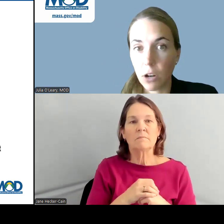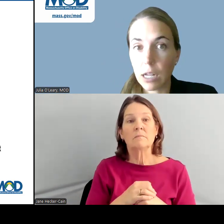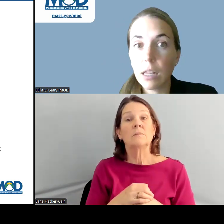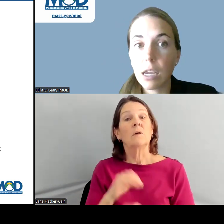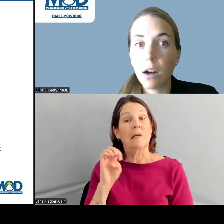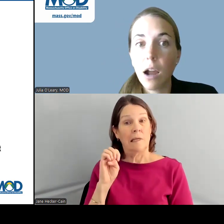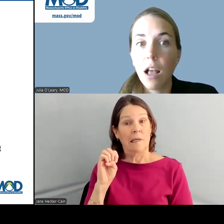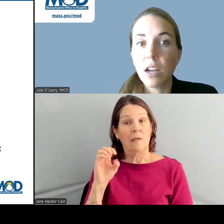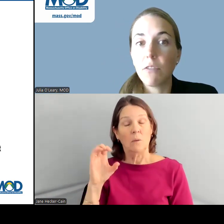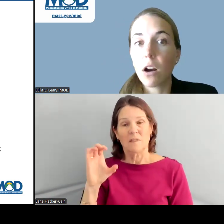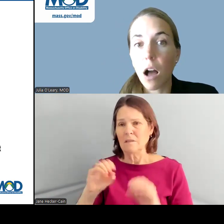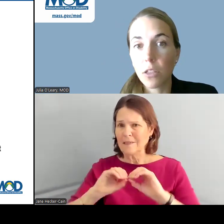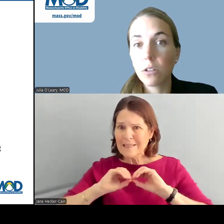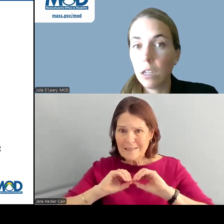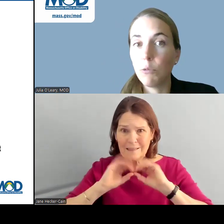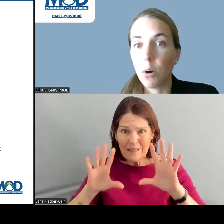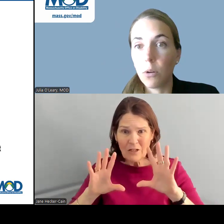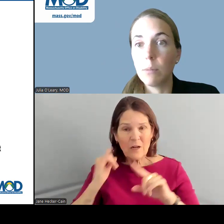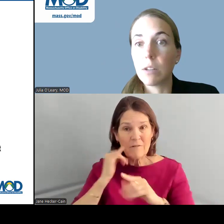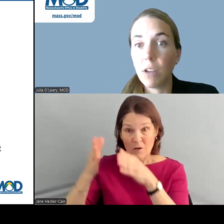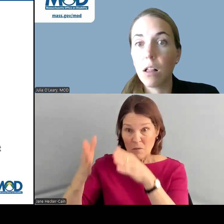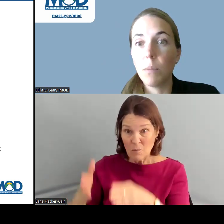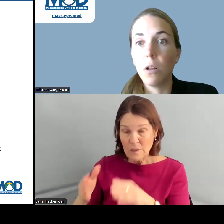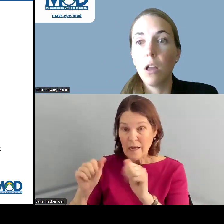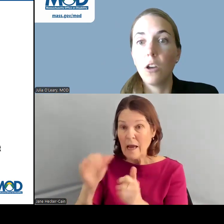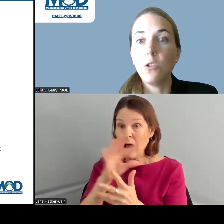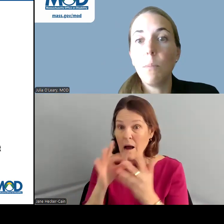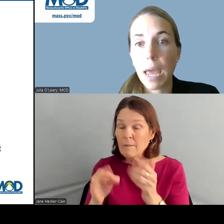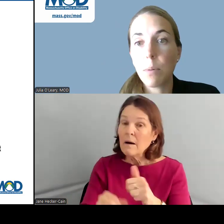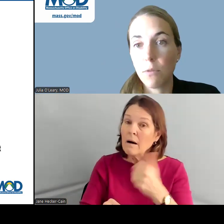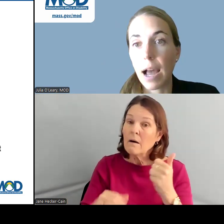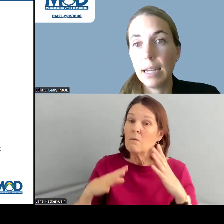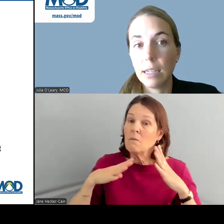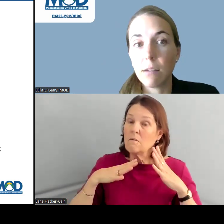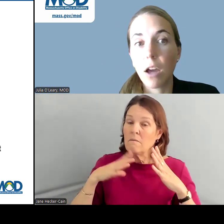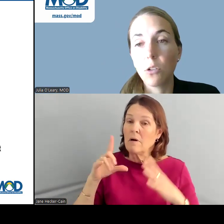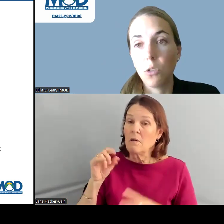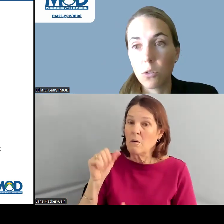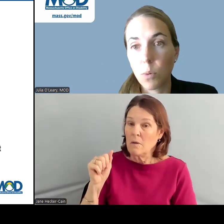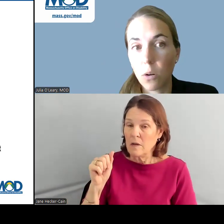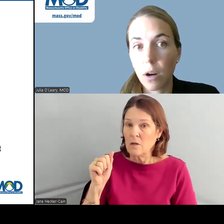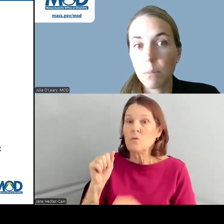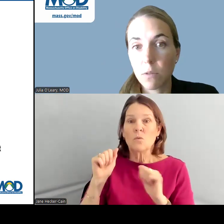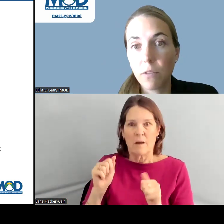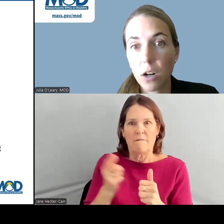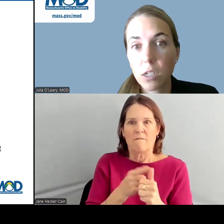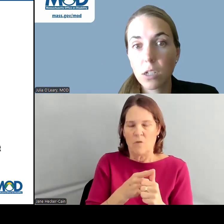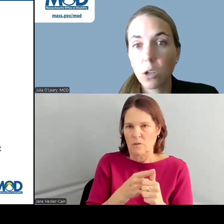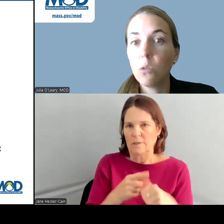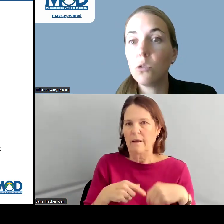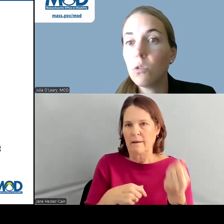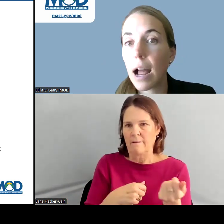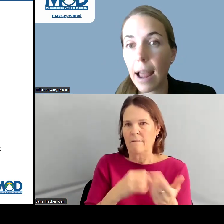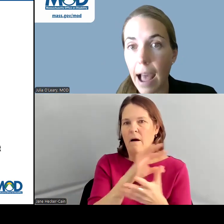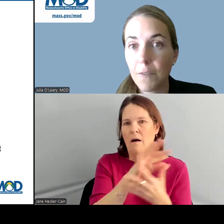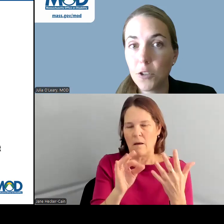And the EEOC has been very clear that if there are other leave programs available, you may provide leave under those programs first.